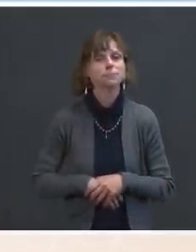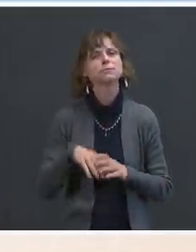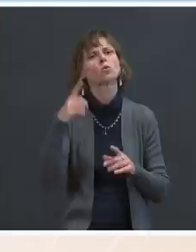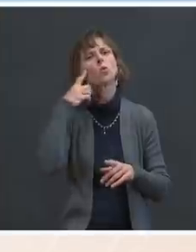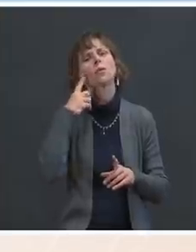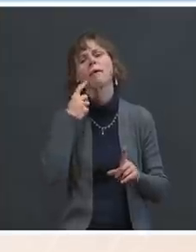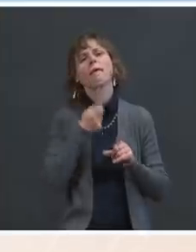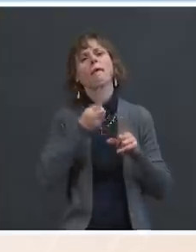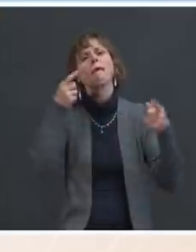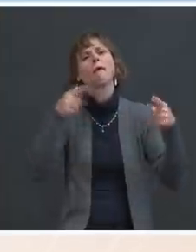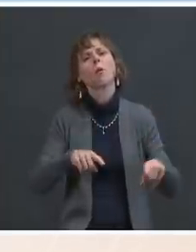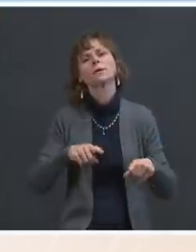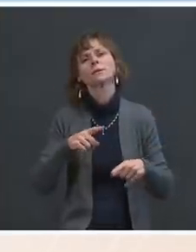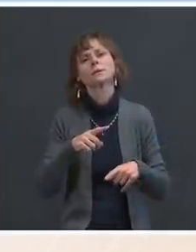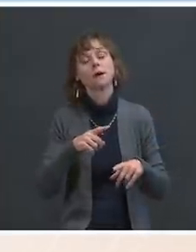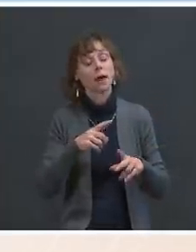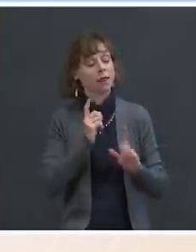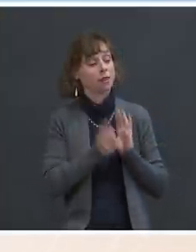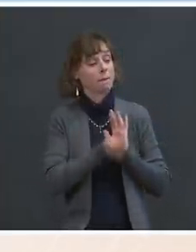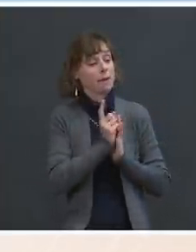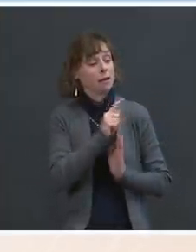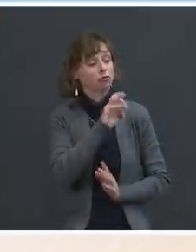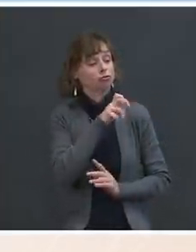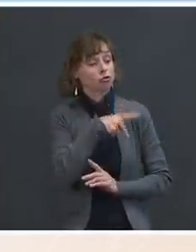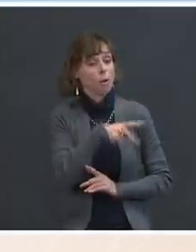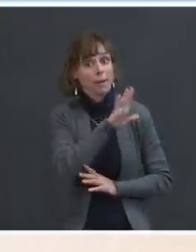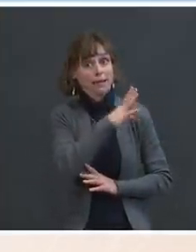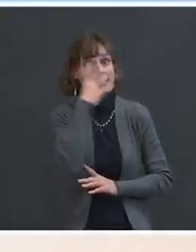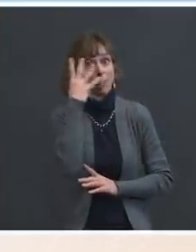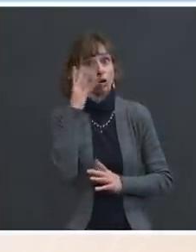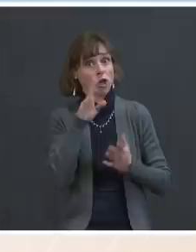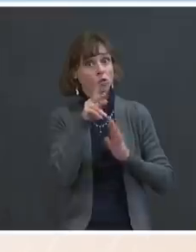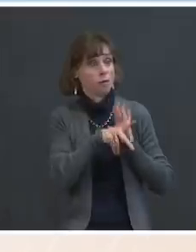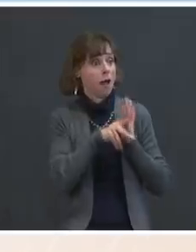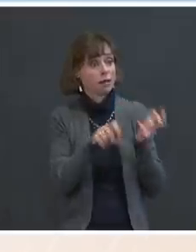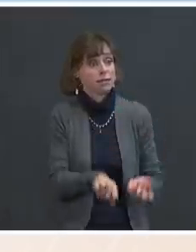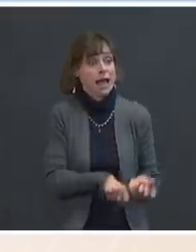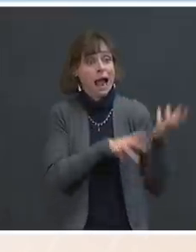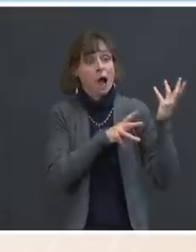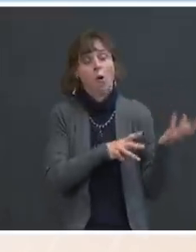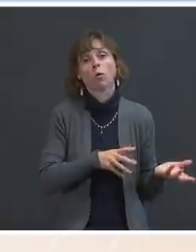and his immigration policy were on the way out, and Biden and his stated policy were on the way in,